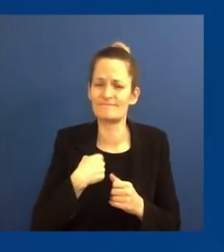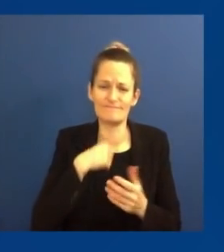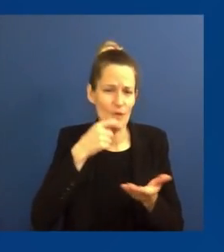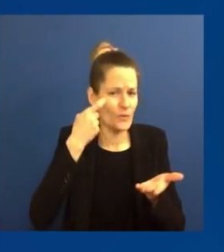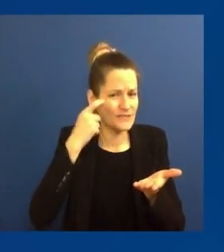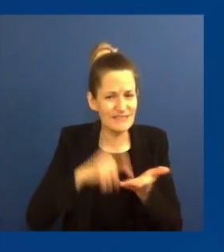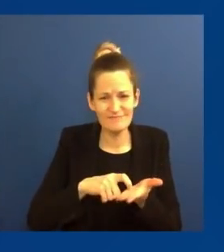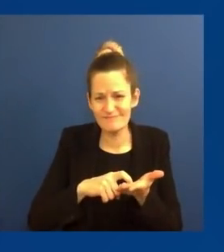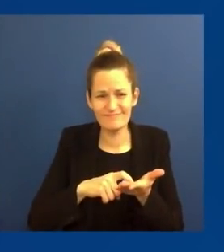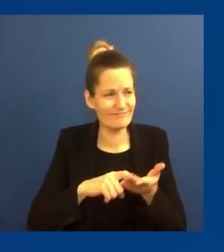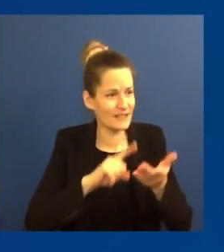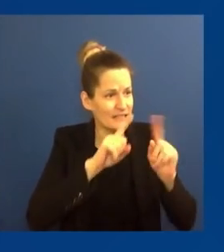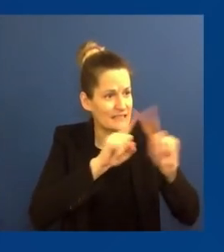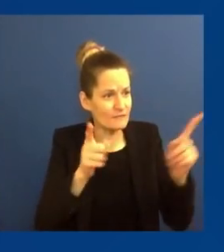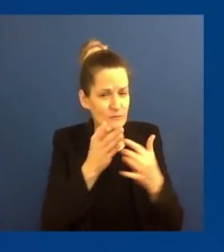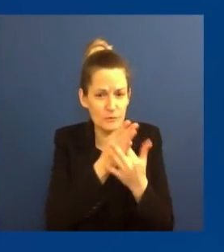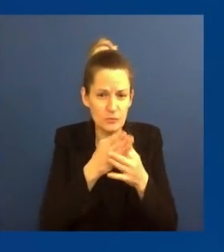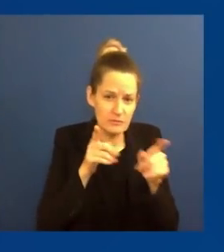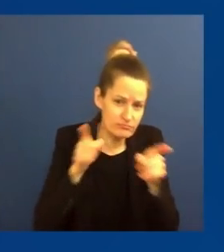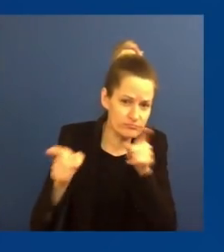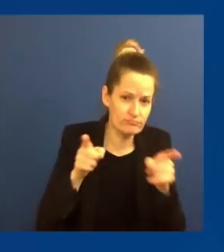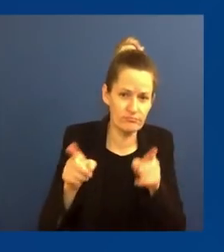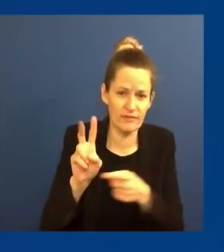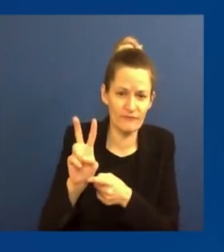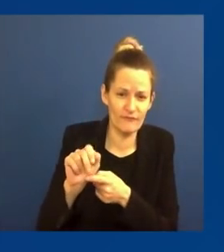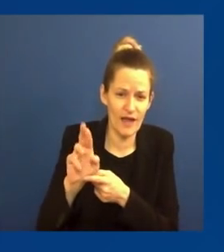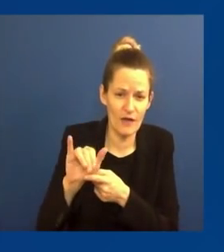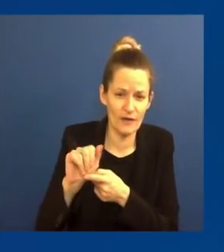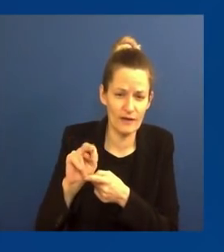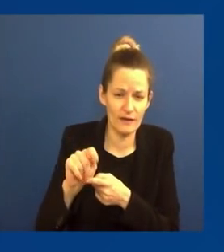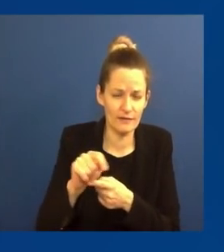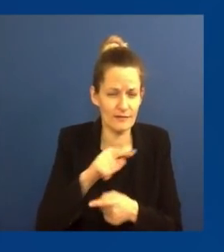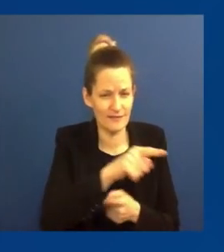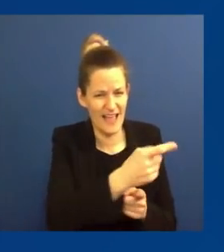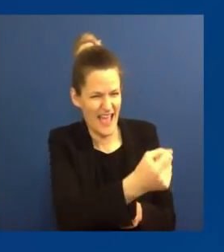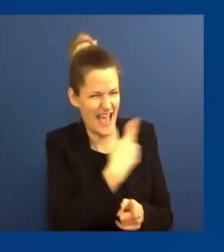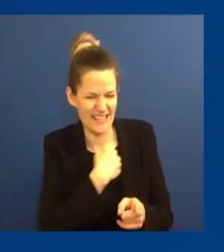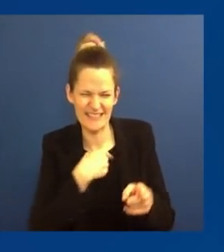because people keep asking this question: This will occur,